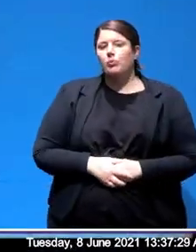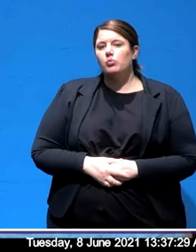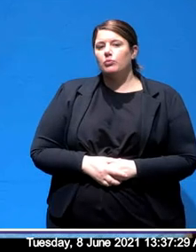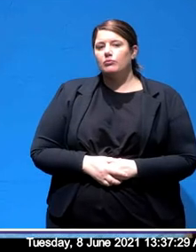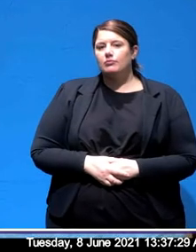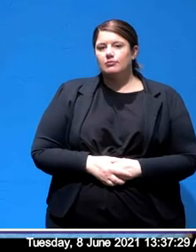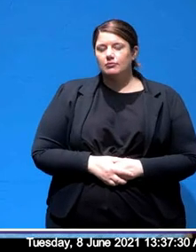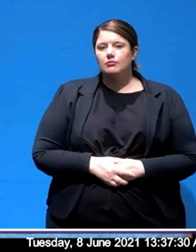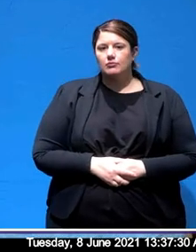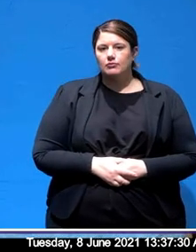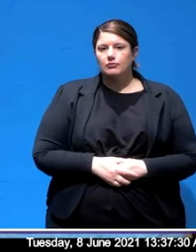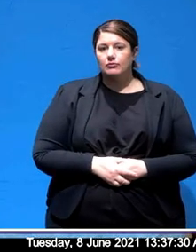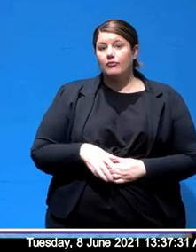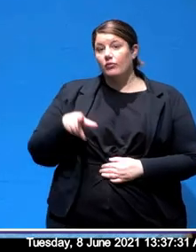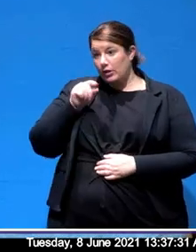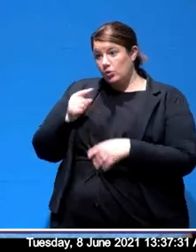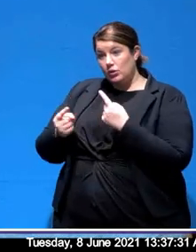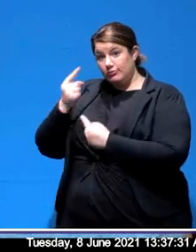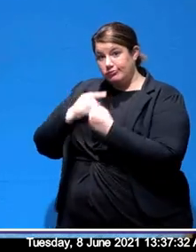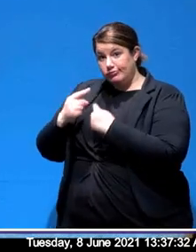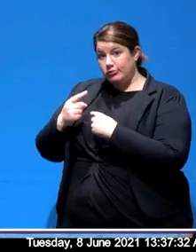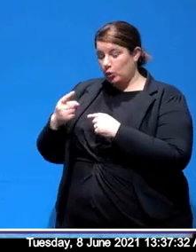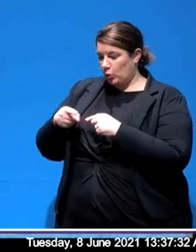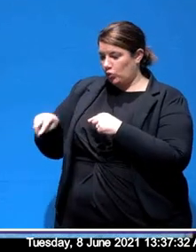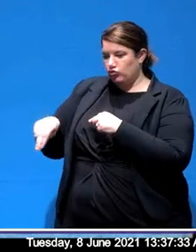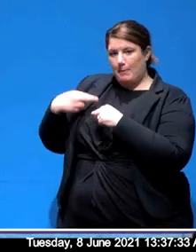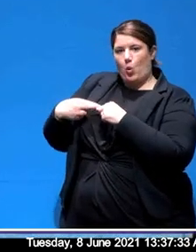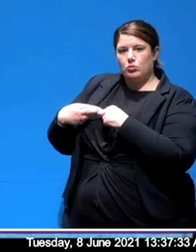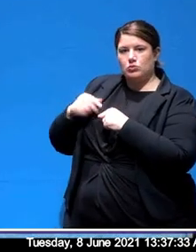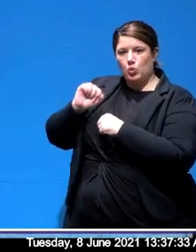the job which reports to you in your role?